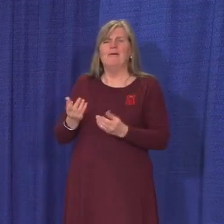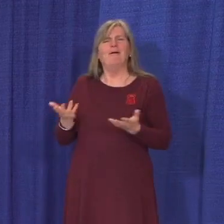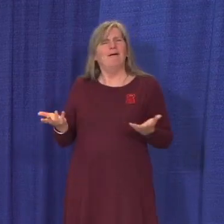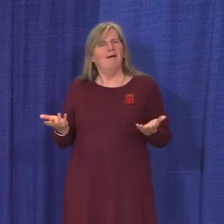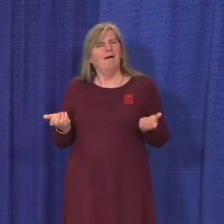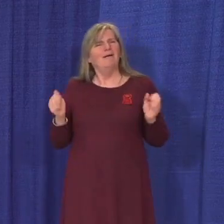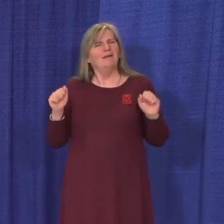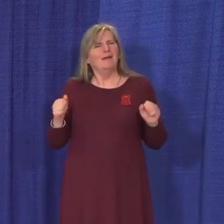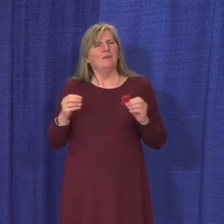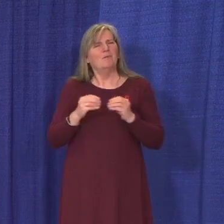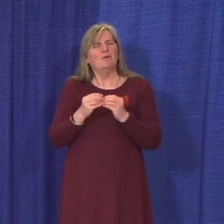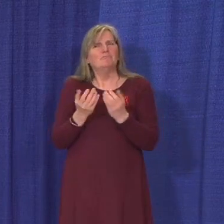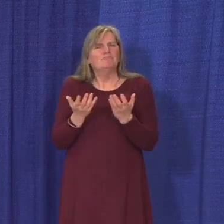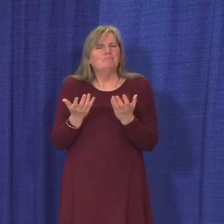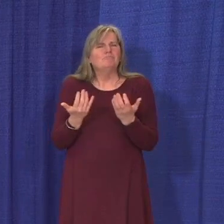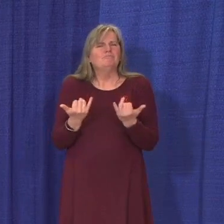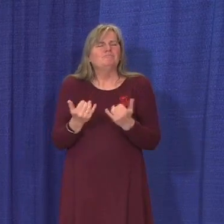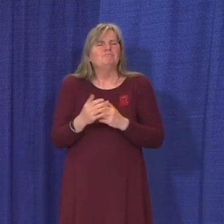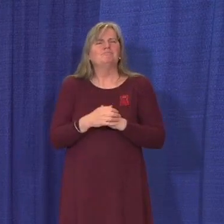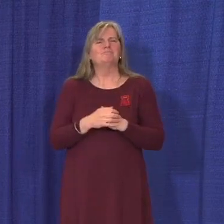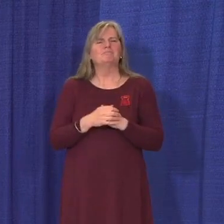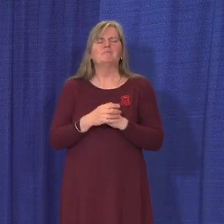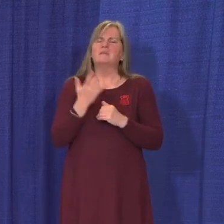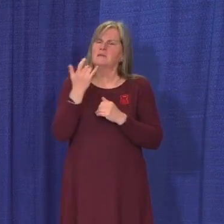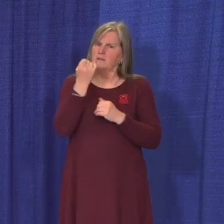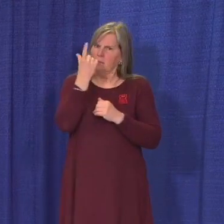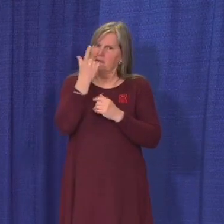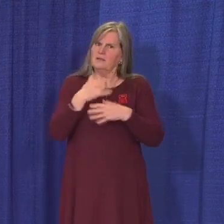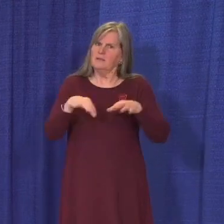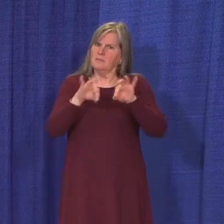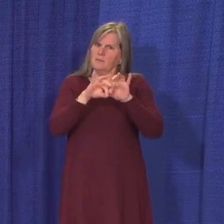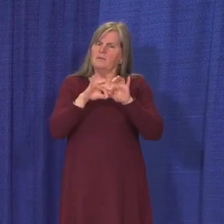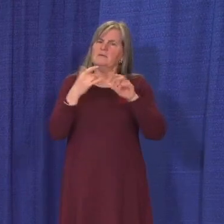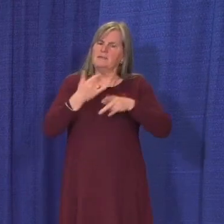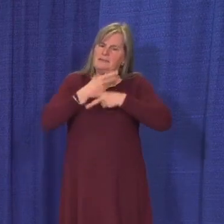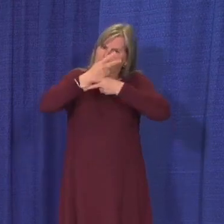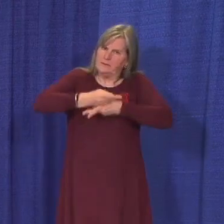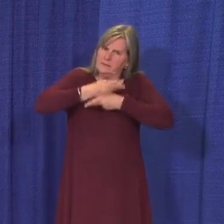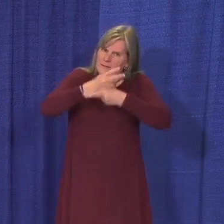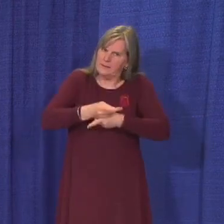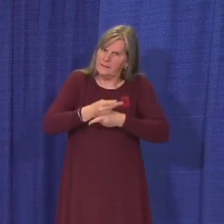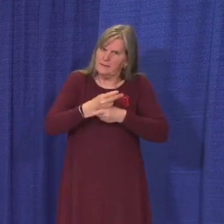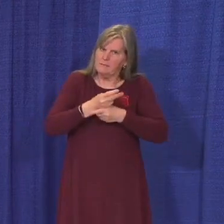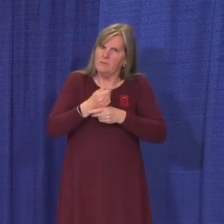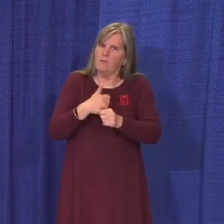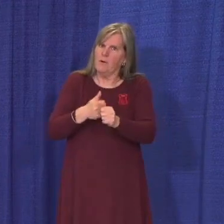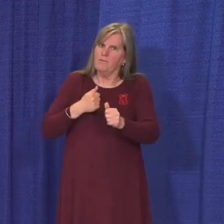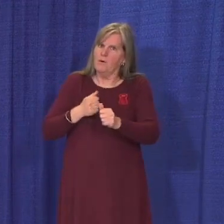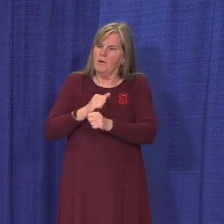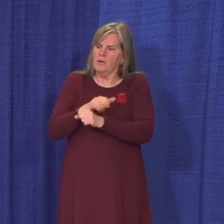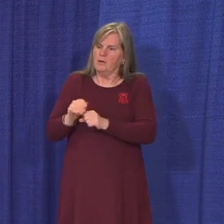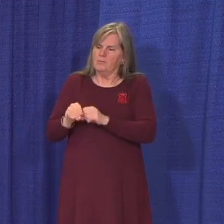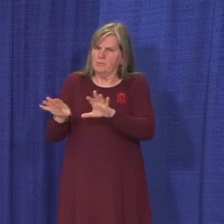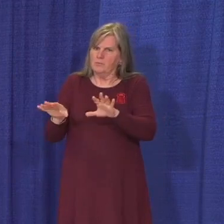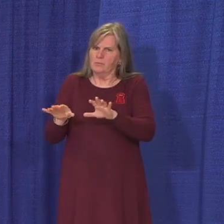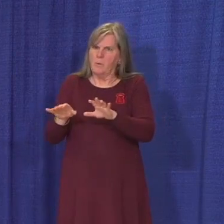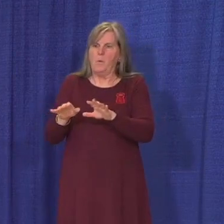status can be confirmed. I notice his locum news to Yukoners who have been patiently